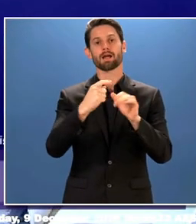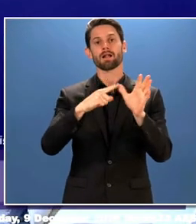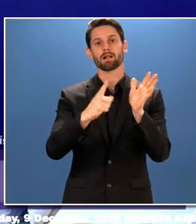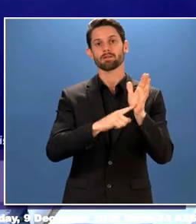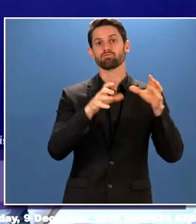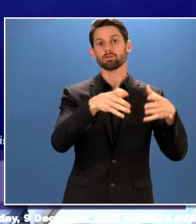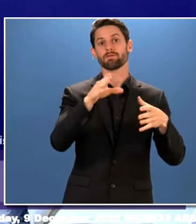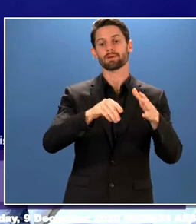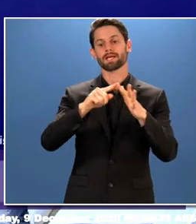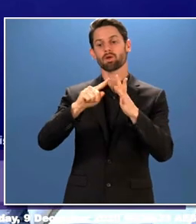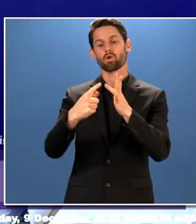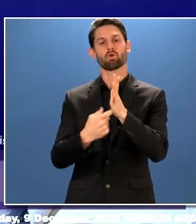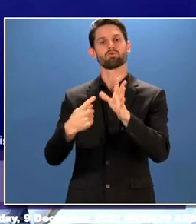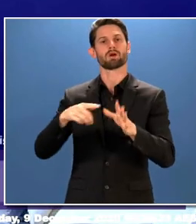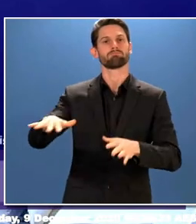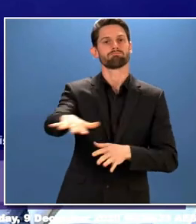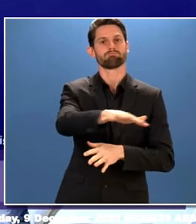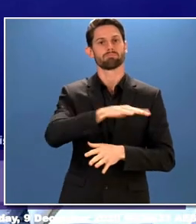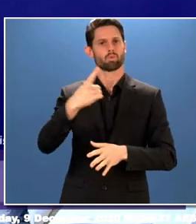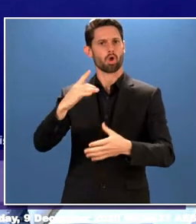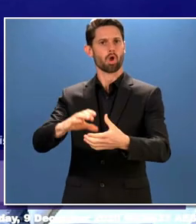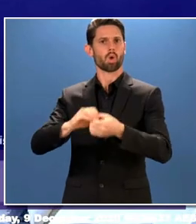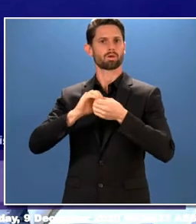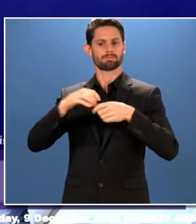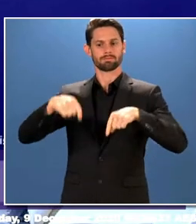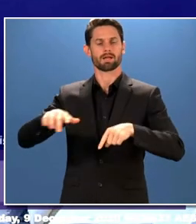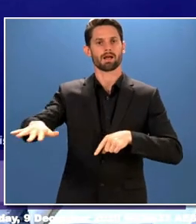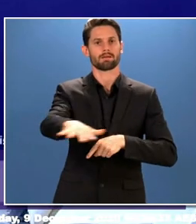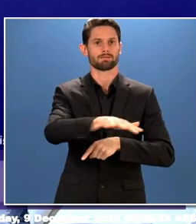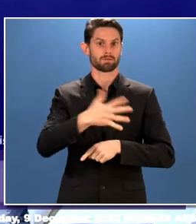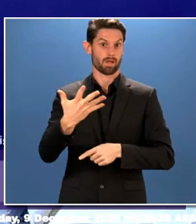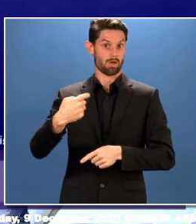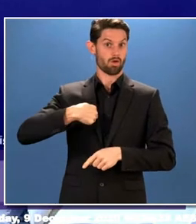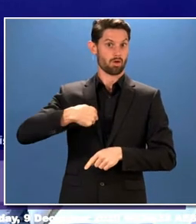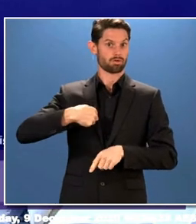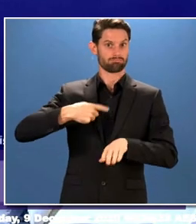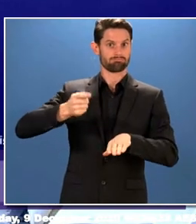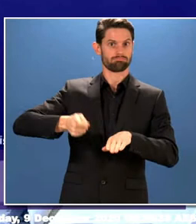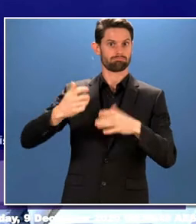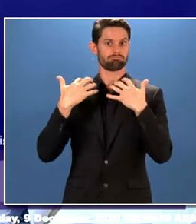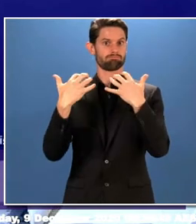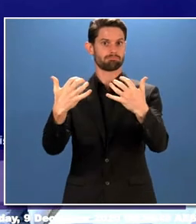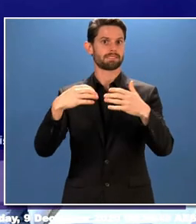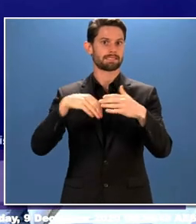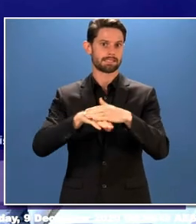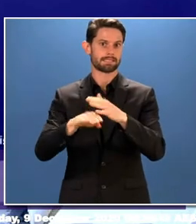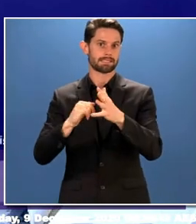traditional custodians of this land on which I am located.